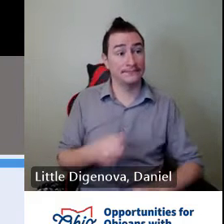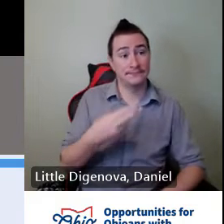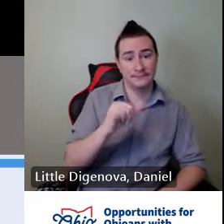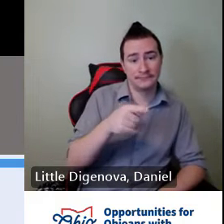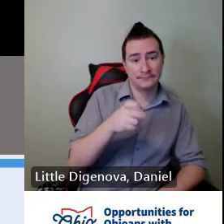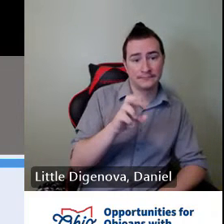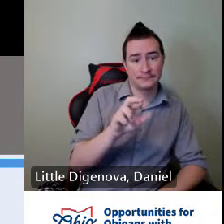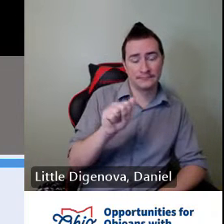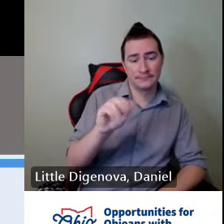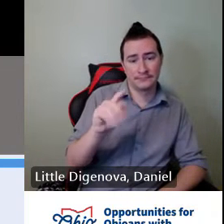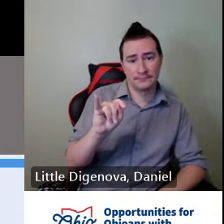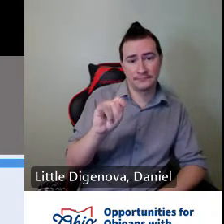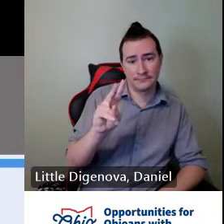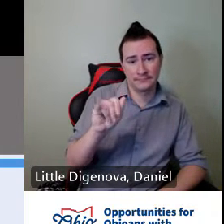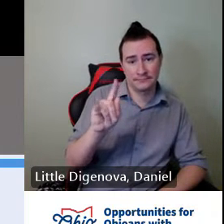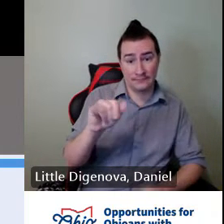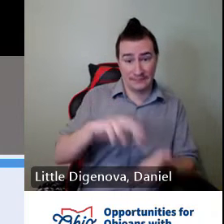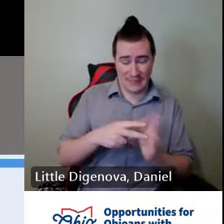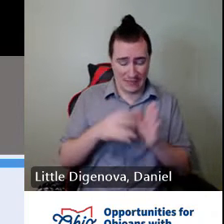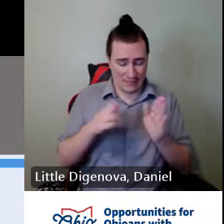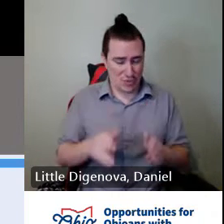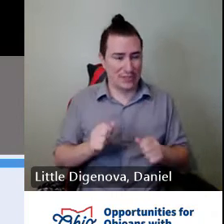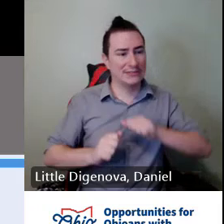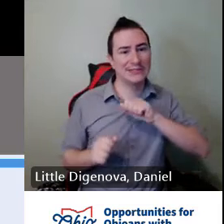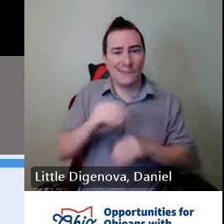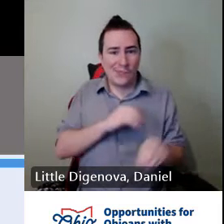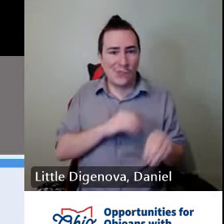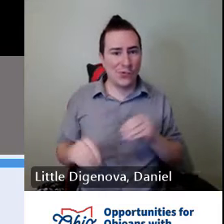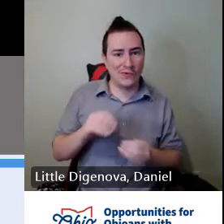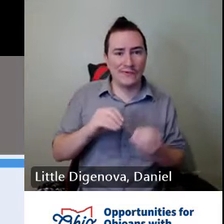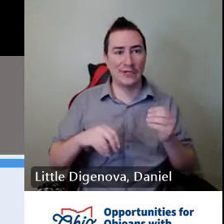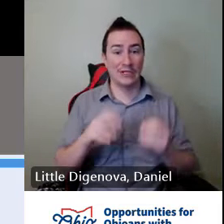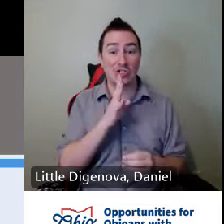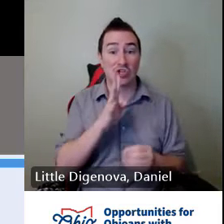talk excessively. And impulsivity can cause a person to interrupt others.